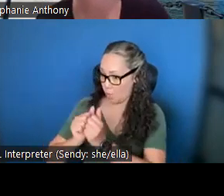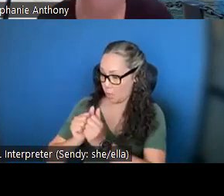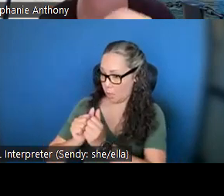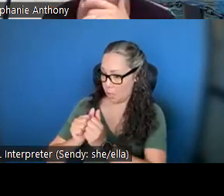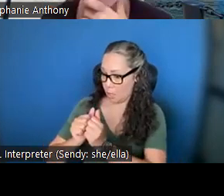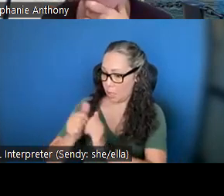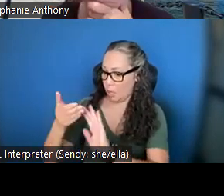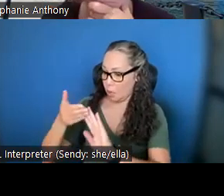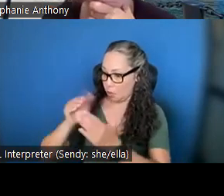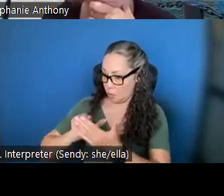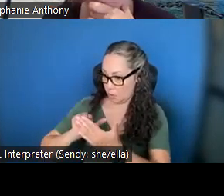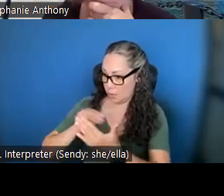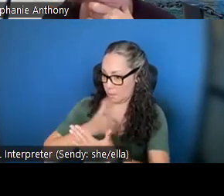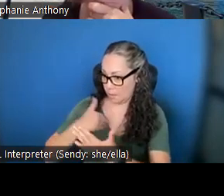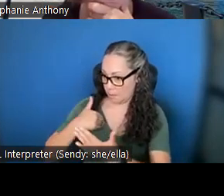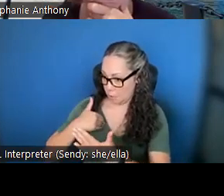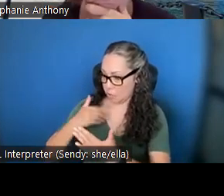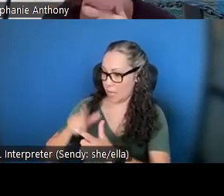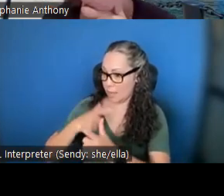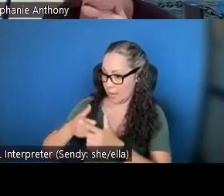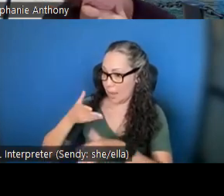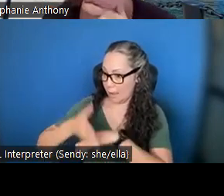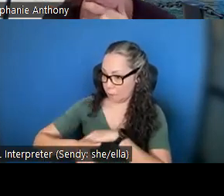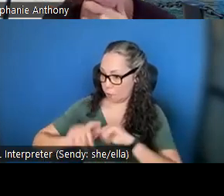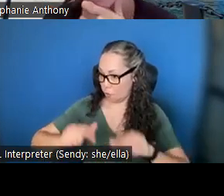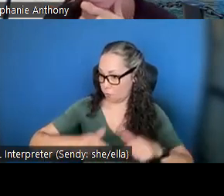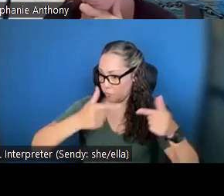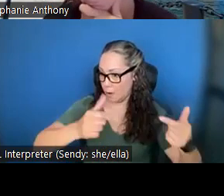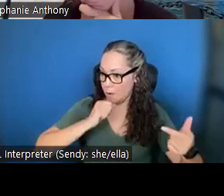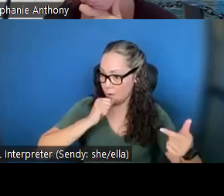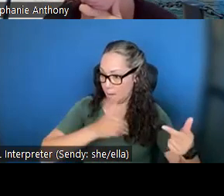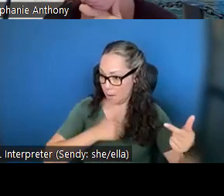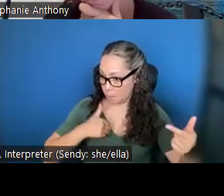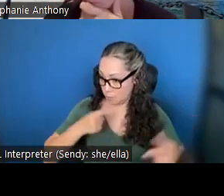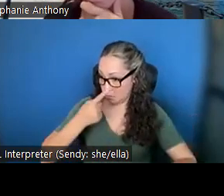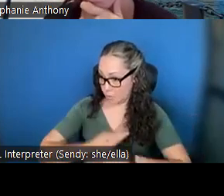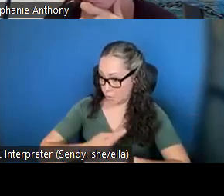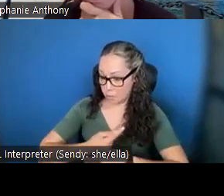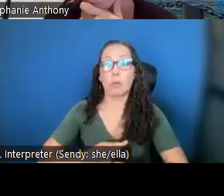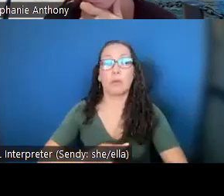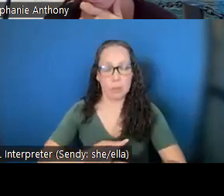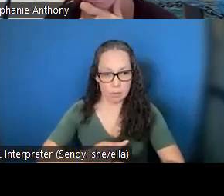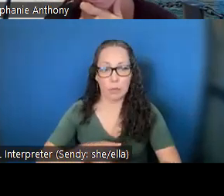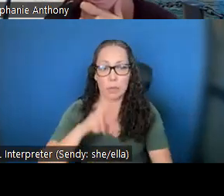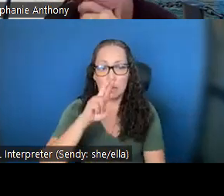public comment afterwards so I see Ramone uh with your hand up thank you uh I think it's great the